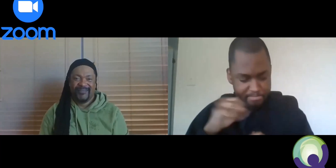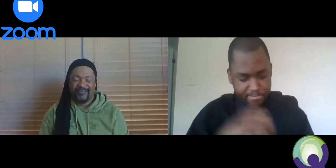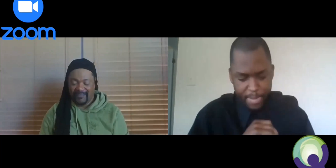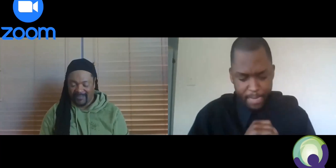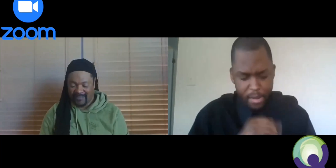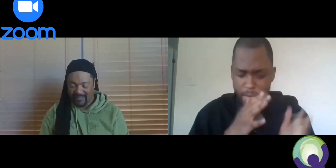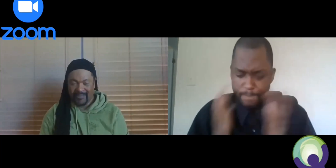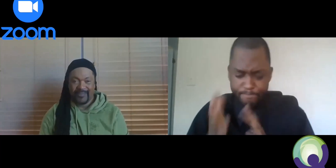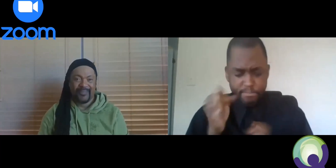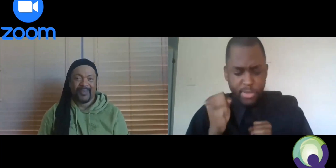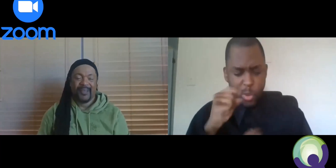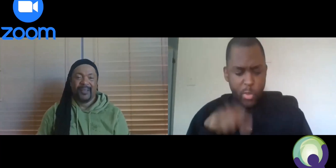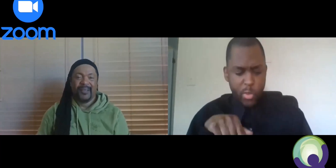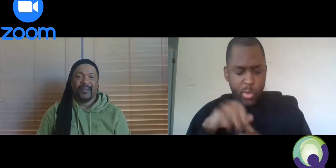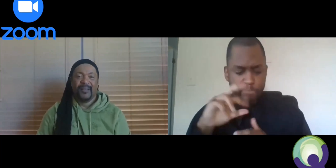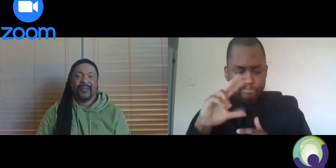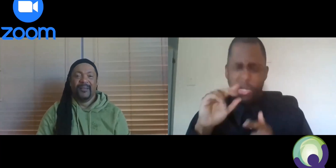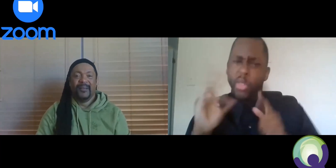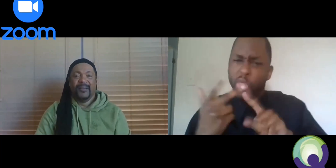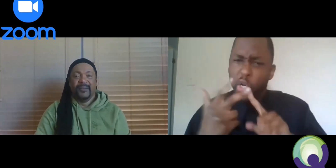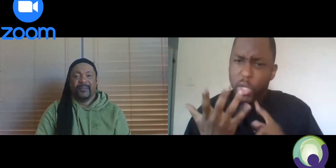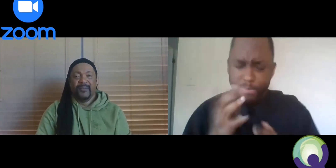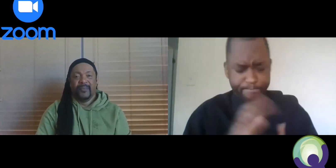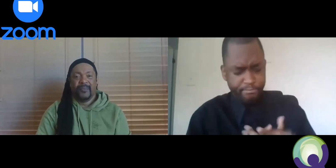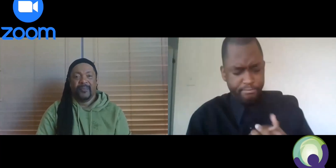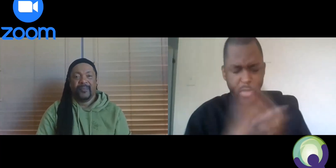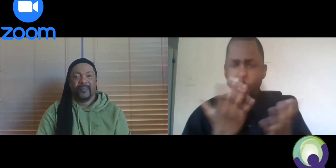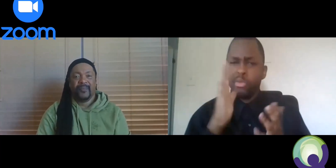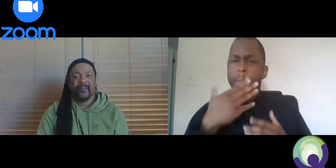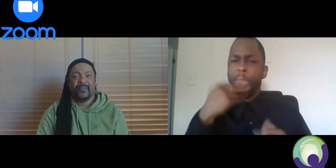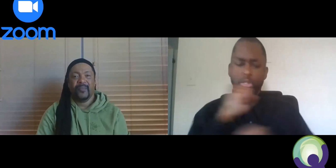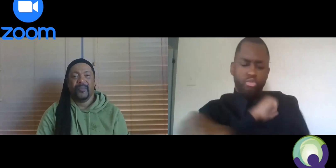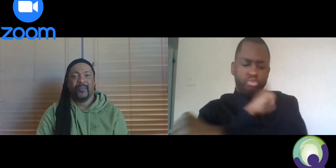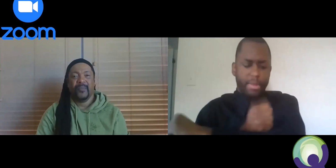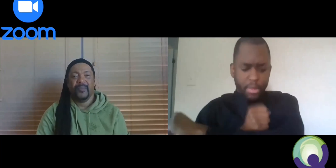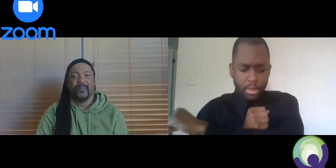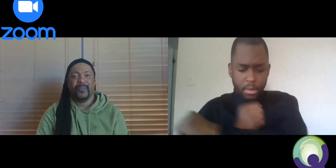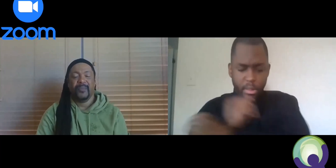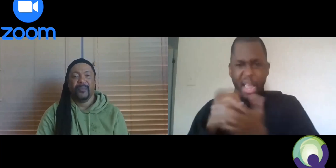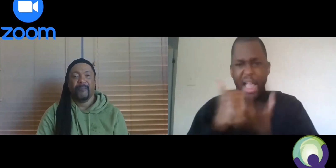Jonathan: Yes of course, of course, you looked up to them. Amazing. What’s your best